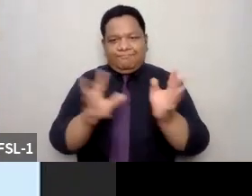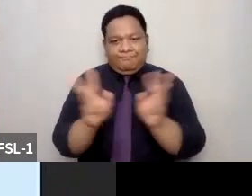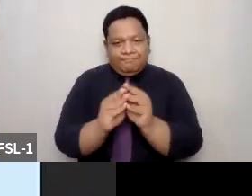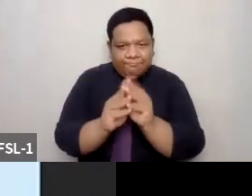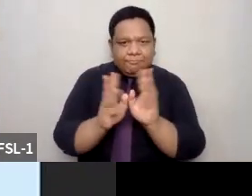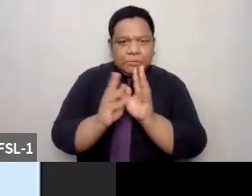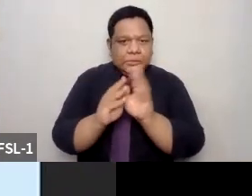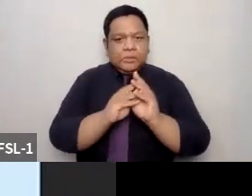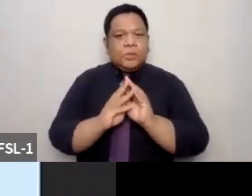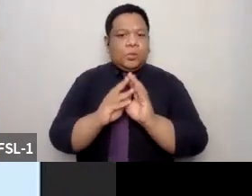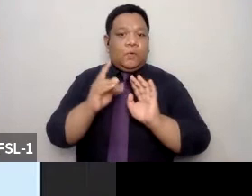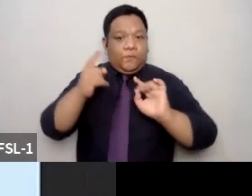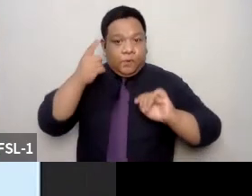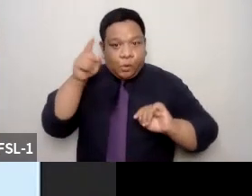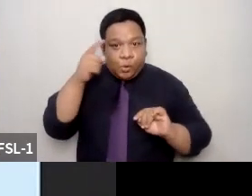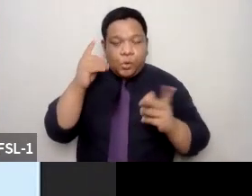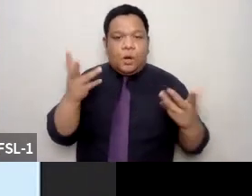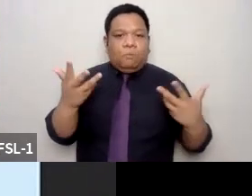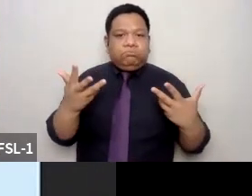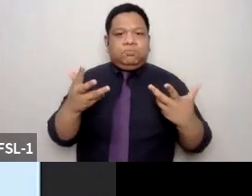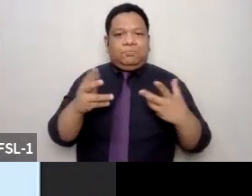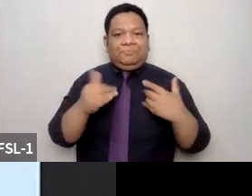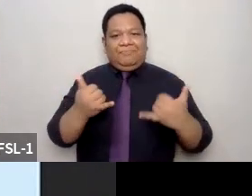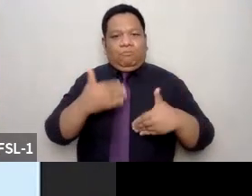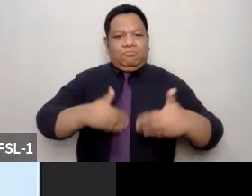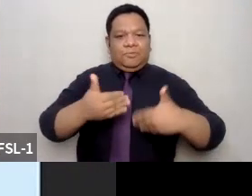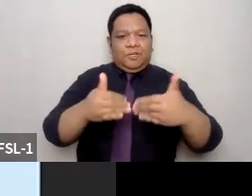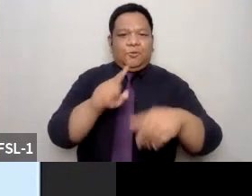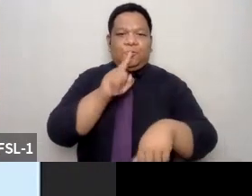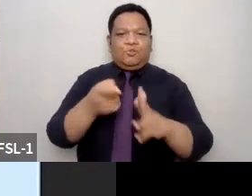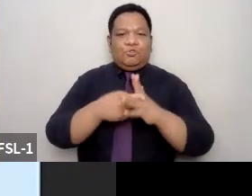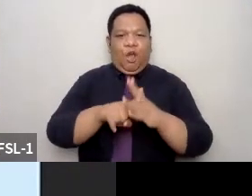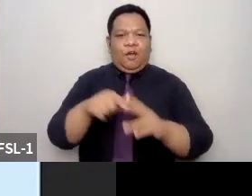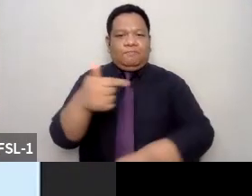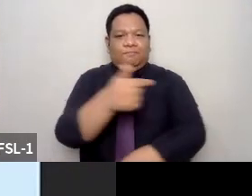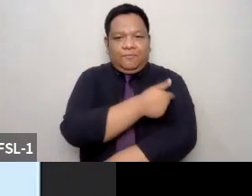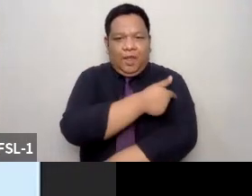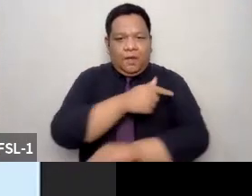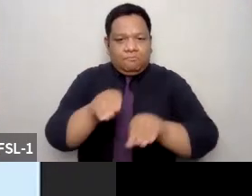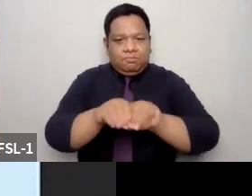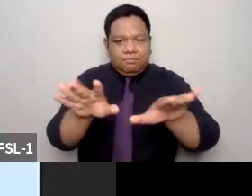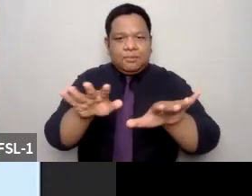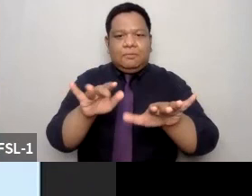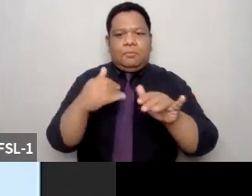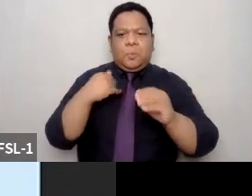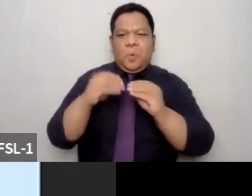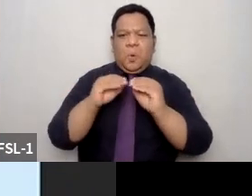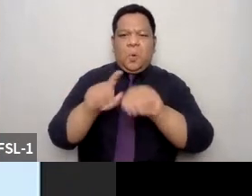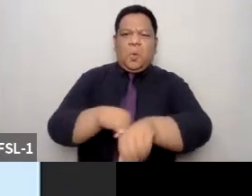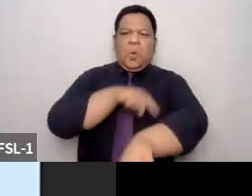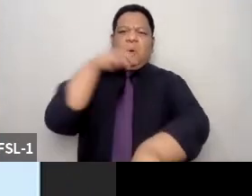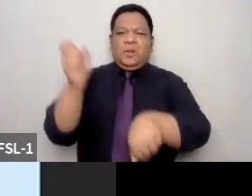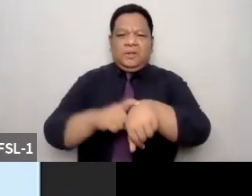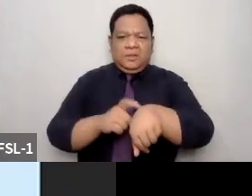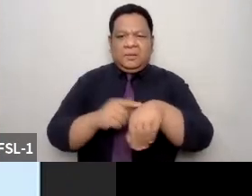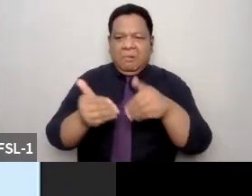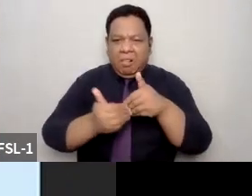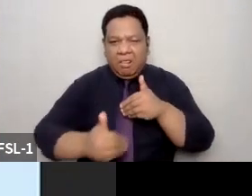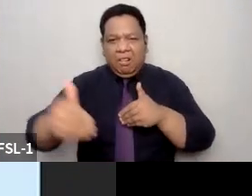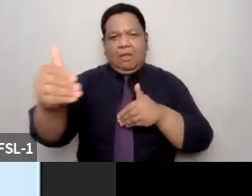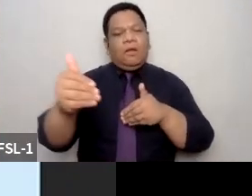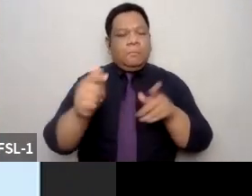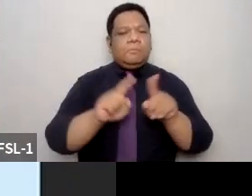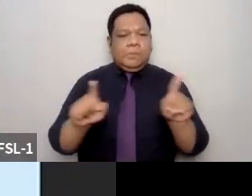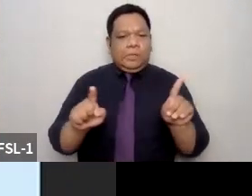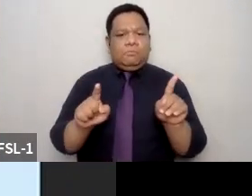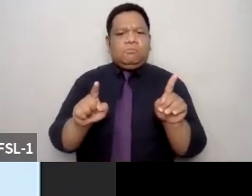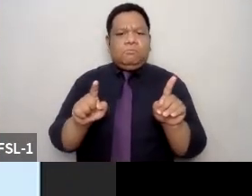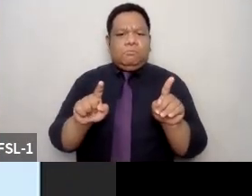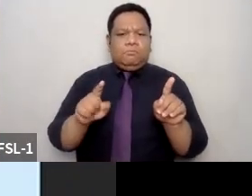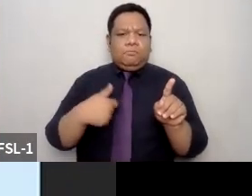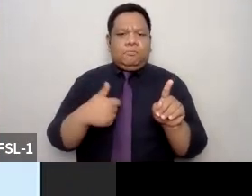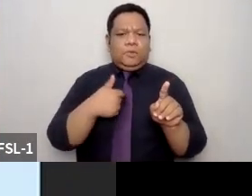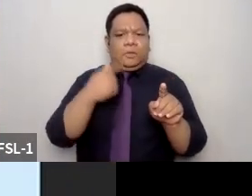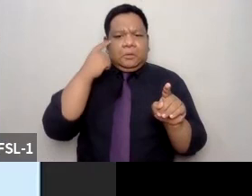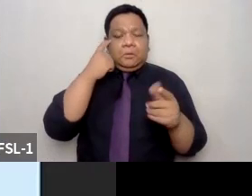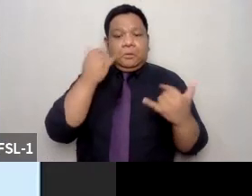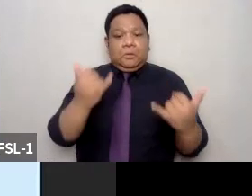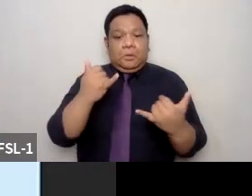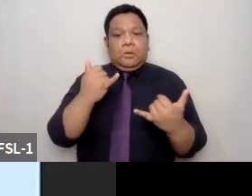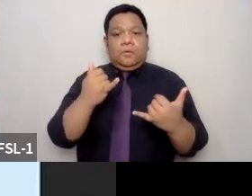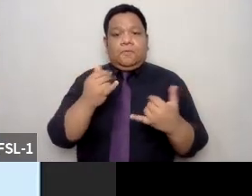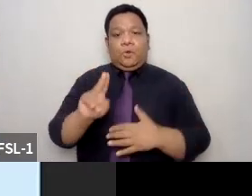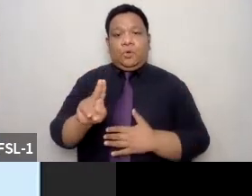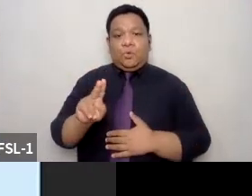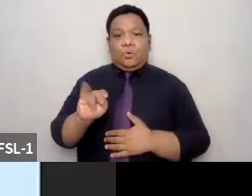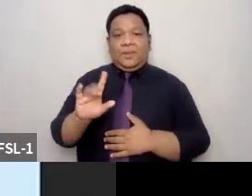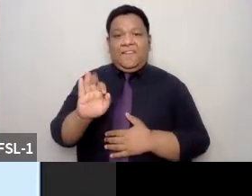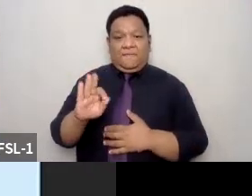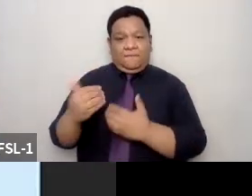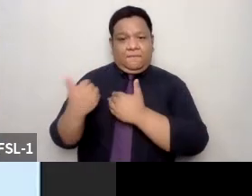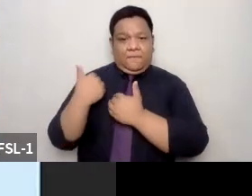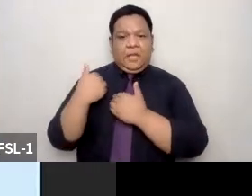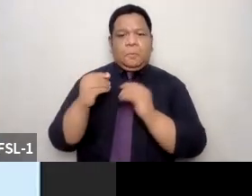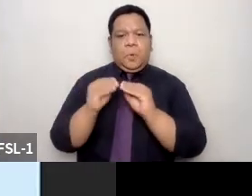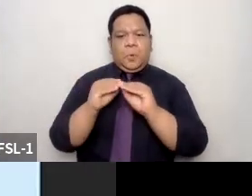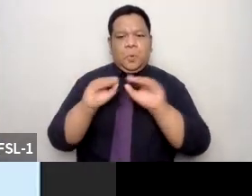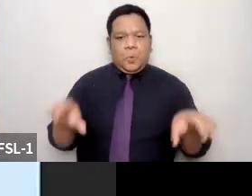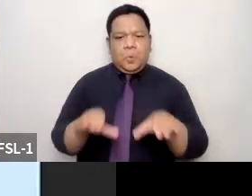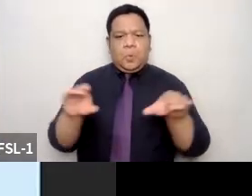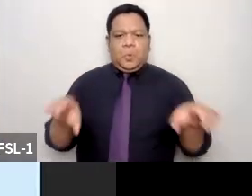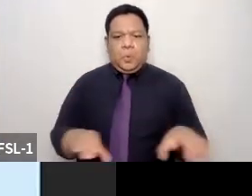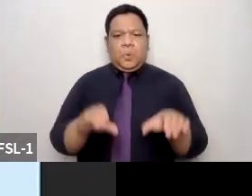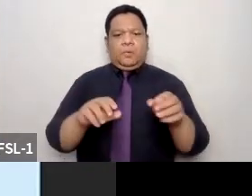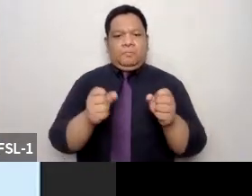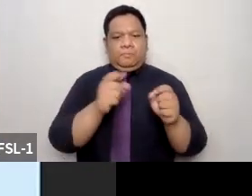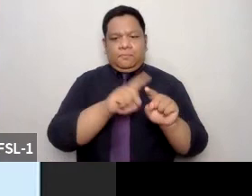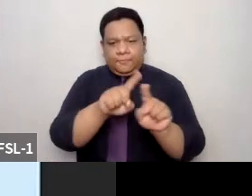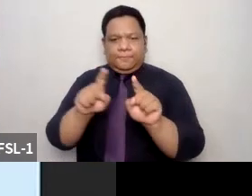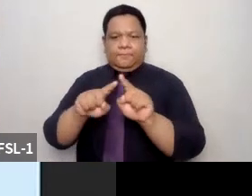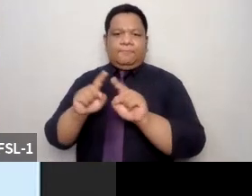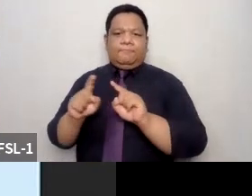It’s like we’re just starting on the vaccination and we have a long journey ahead of us but I think my takeaway from UNICEF is that we really need to do more of these kinds of activities.